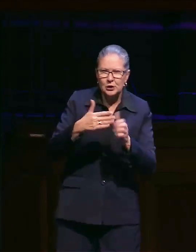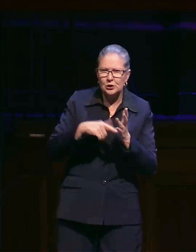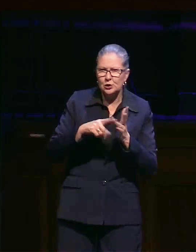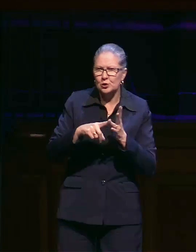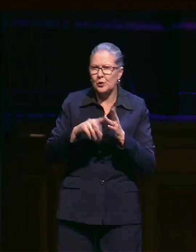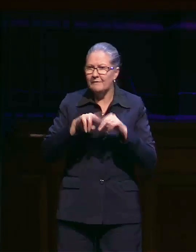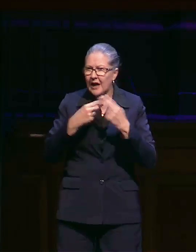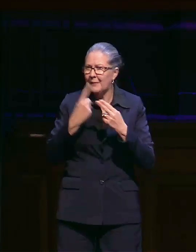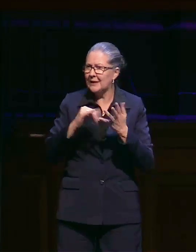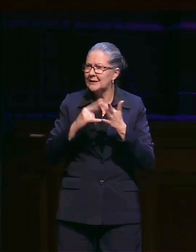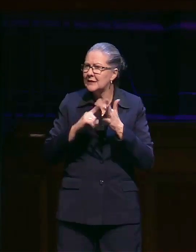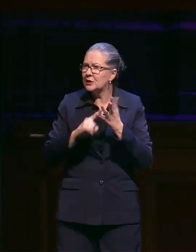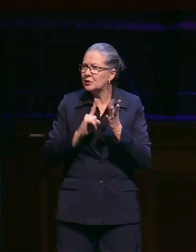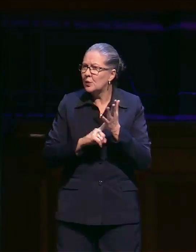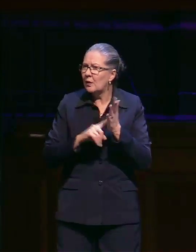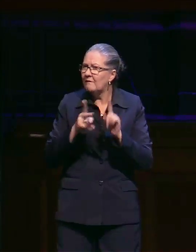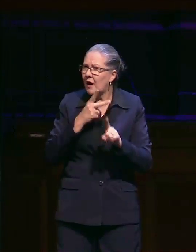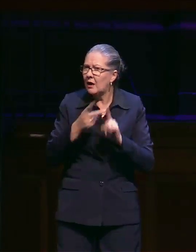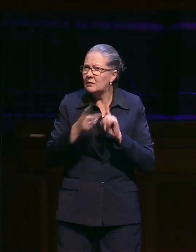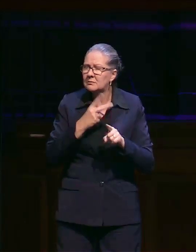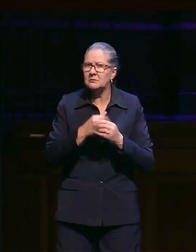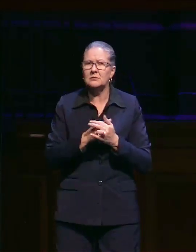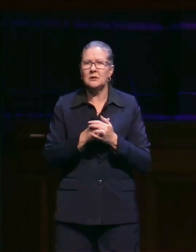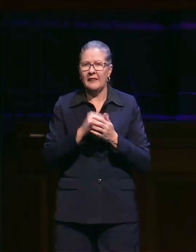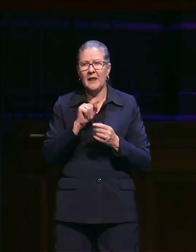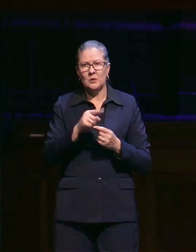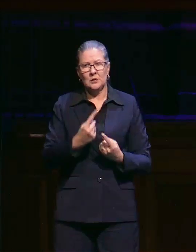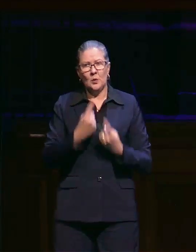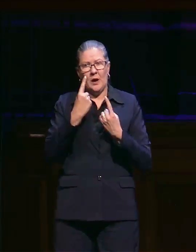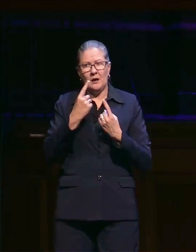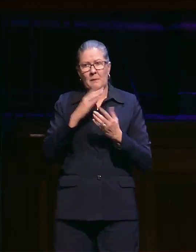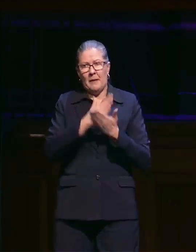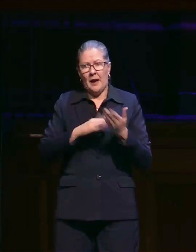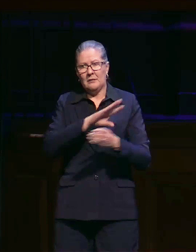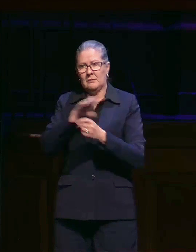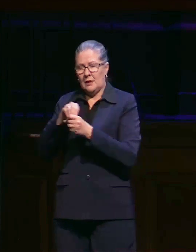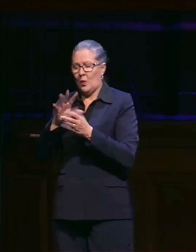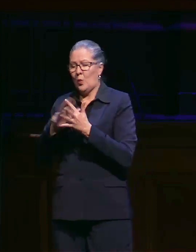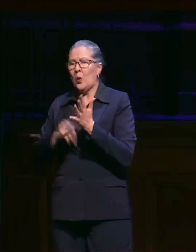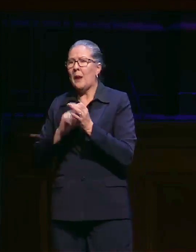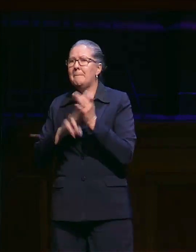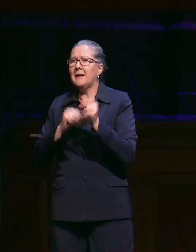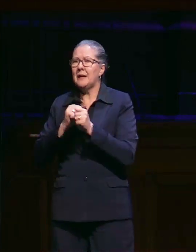this was also a major feature of the well-being budget not only did the